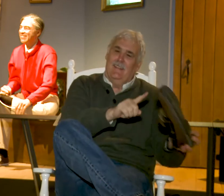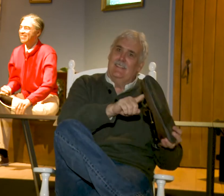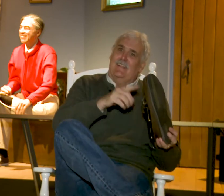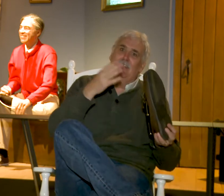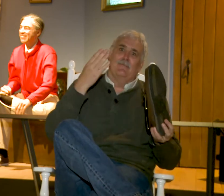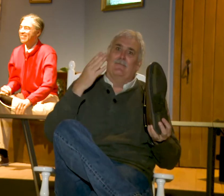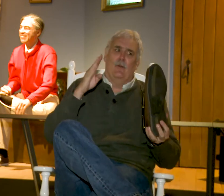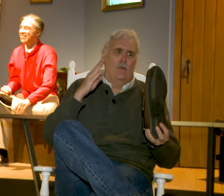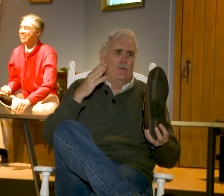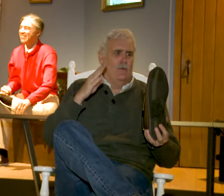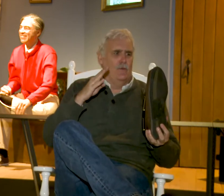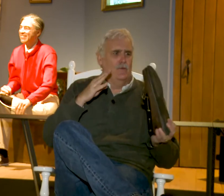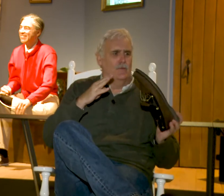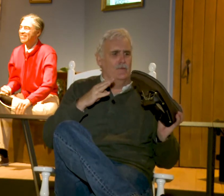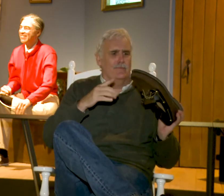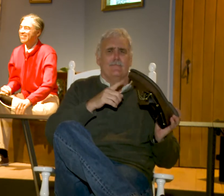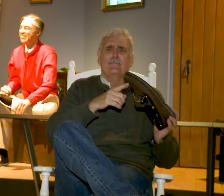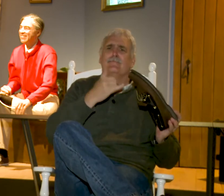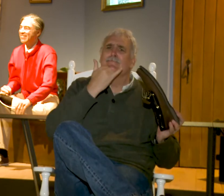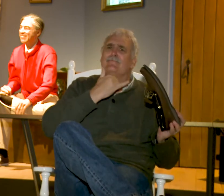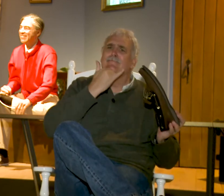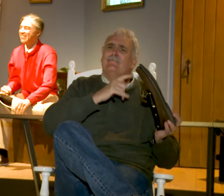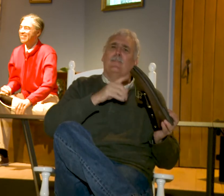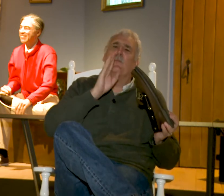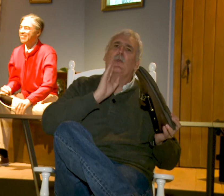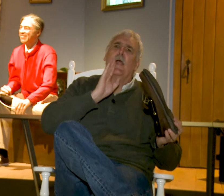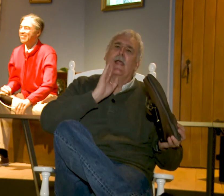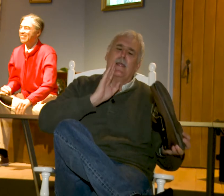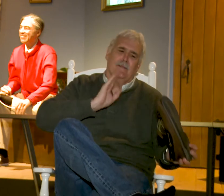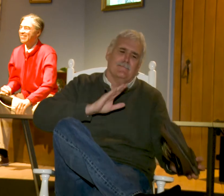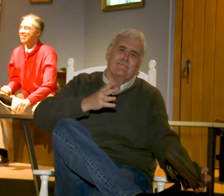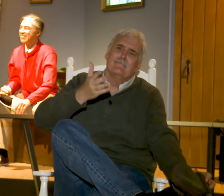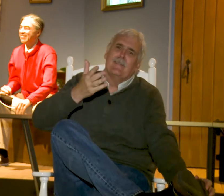"Is this a blue shoe? No, no it's brown."